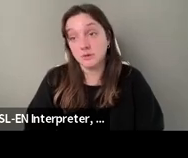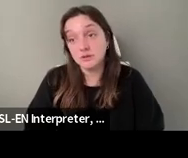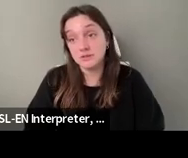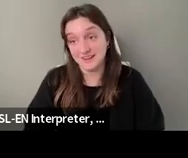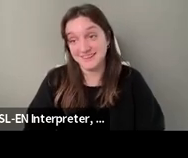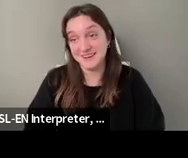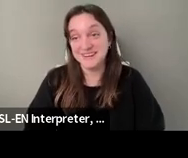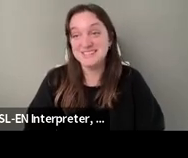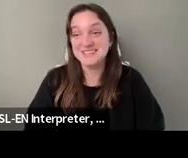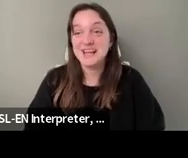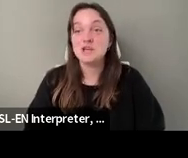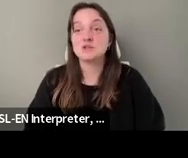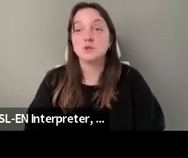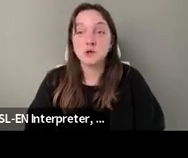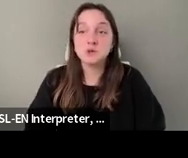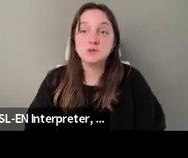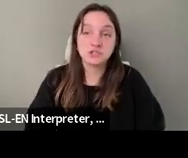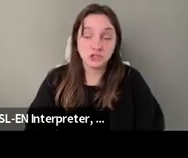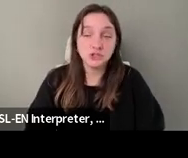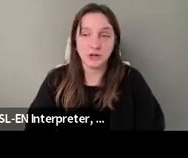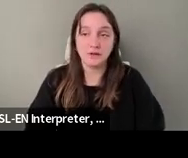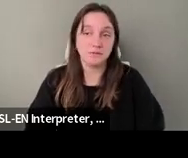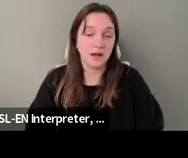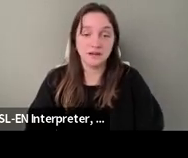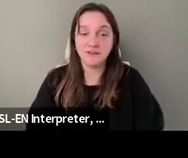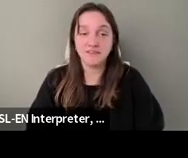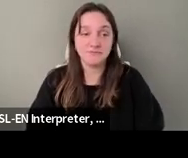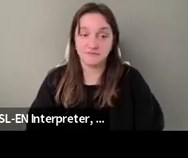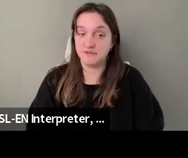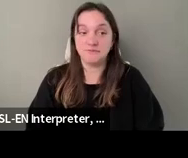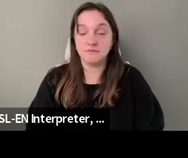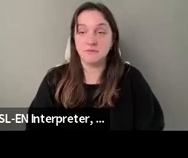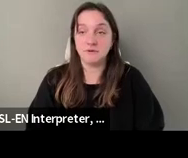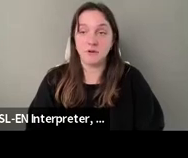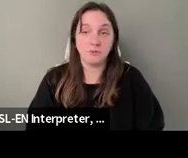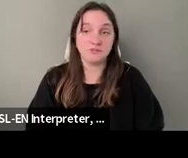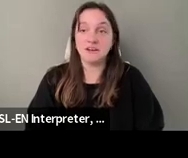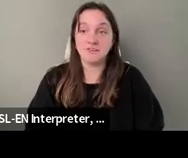sign language. So those children, 95 -- almost 95% of deaf children between the ages